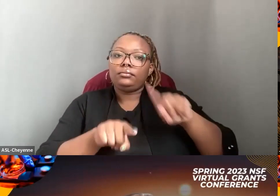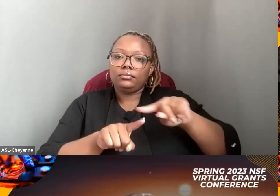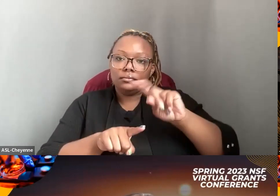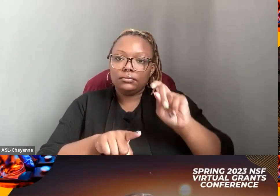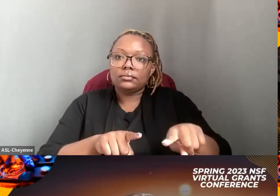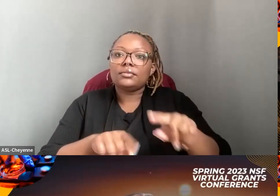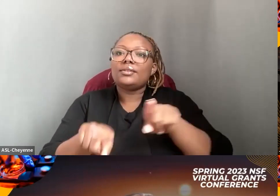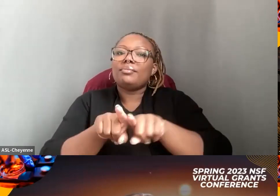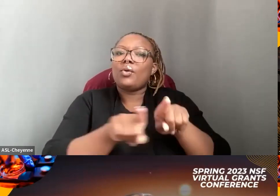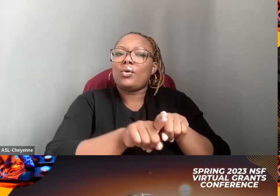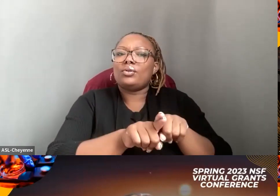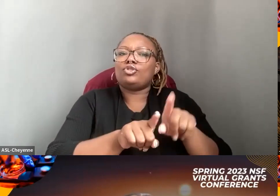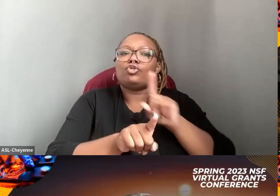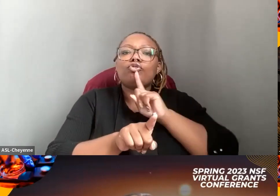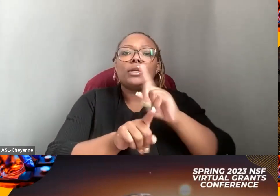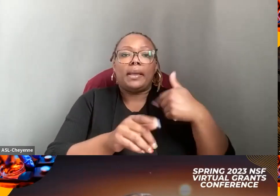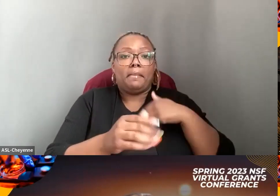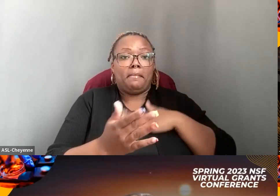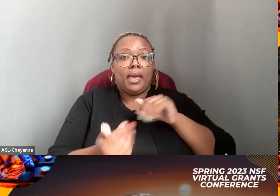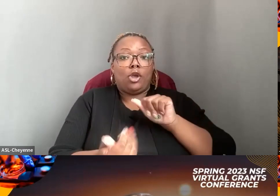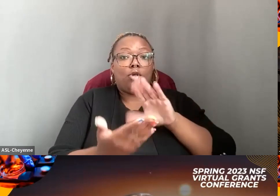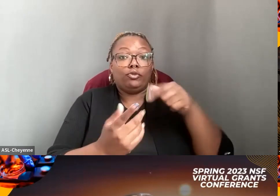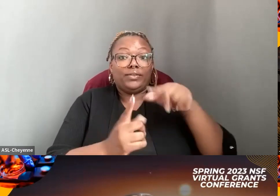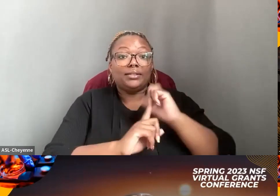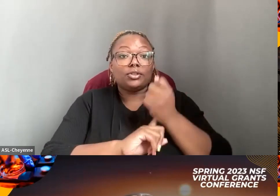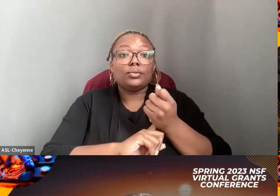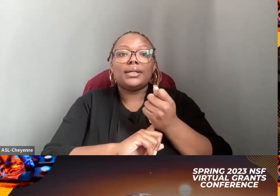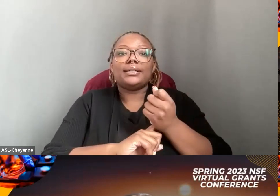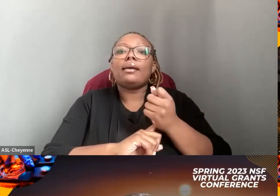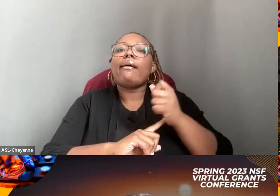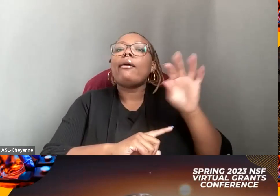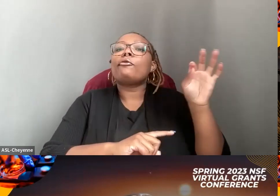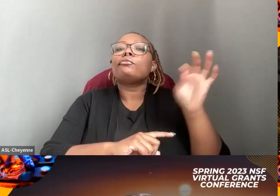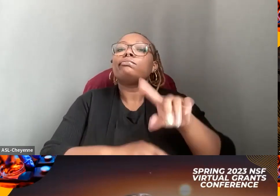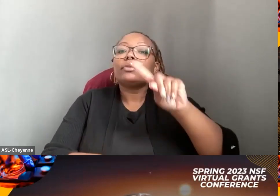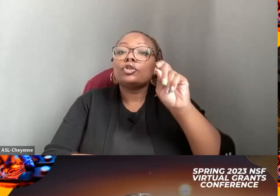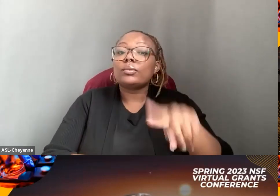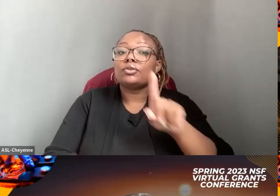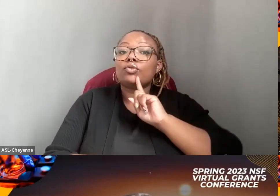And really my approach for this in posing questions to you all is to kind of tease